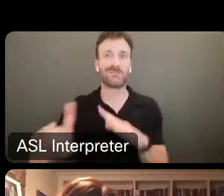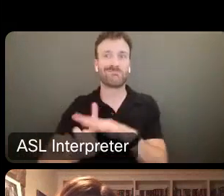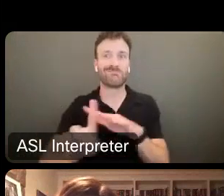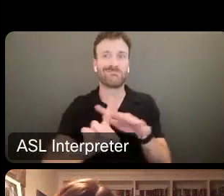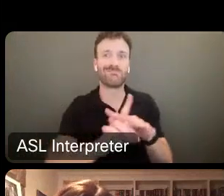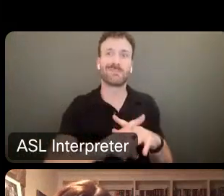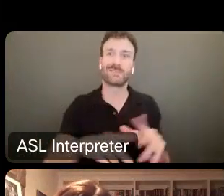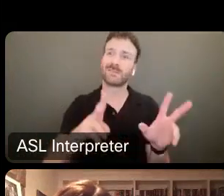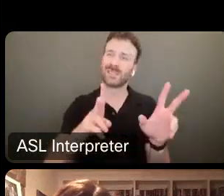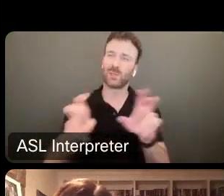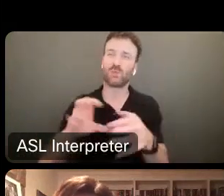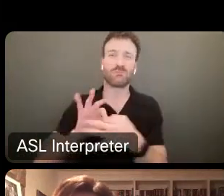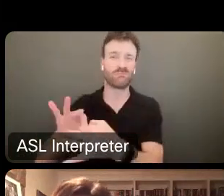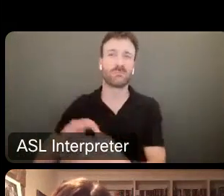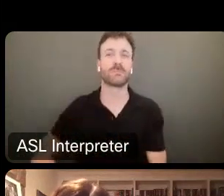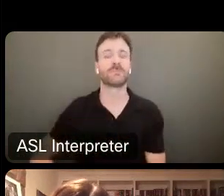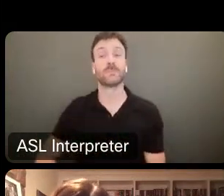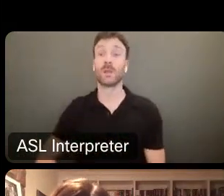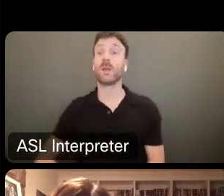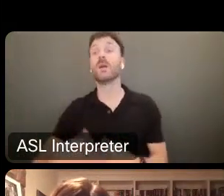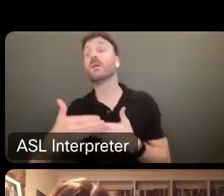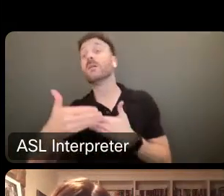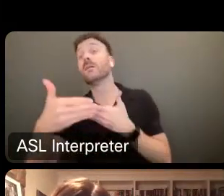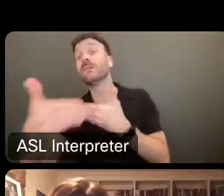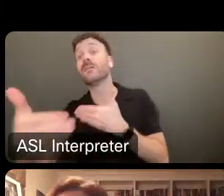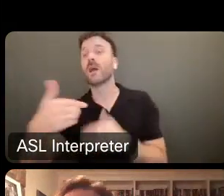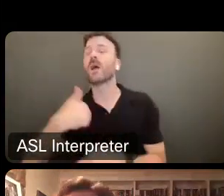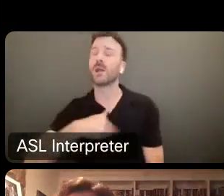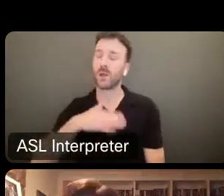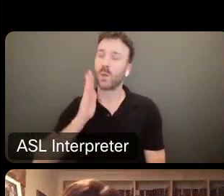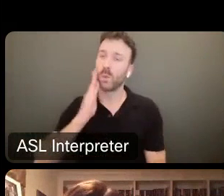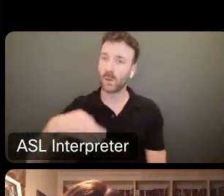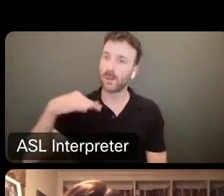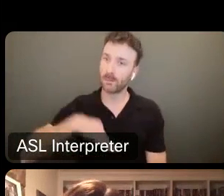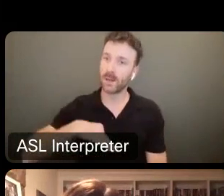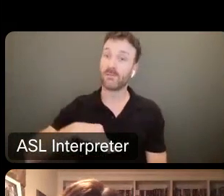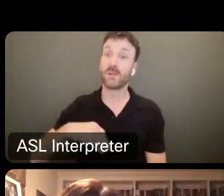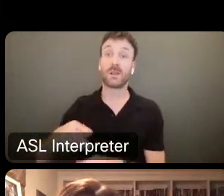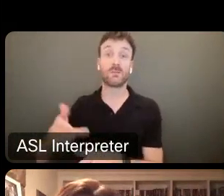In the long run, we will benefit from new rapid transit, more housing, and upgraded